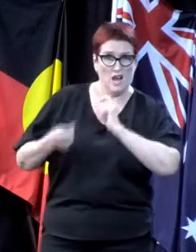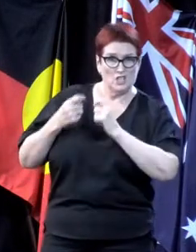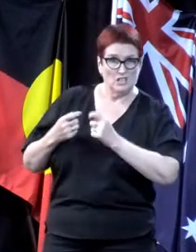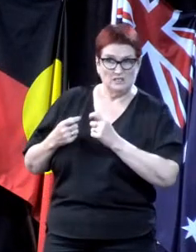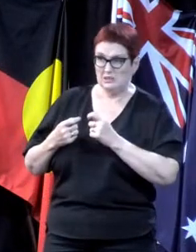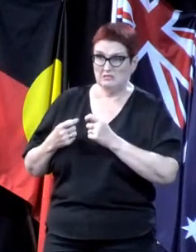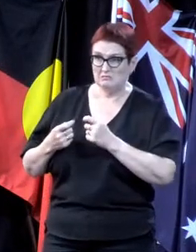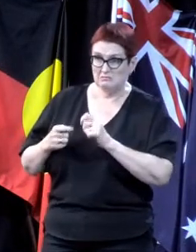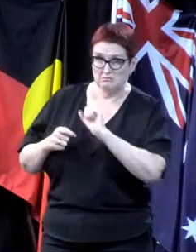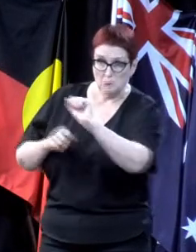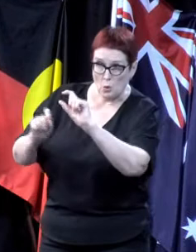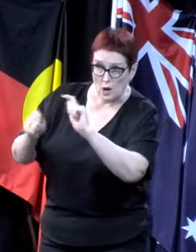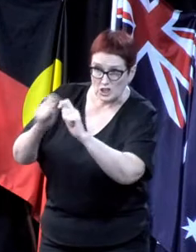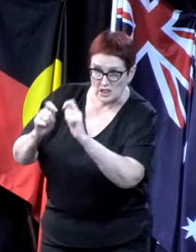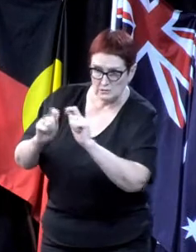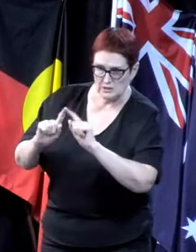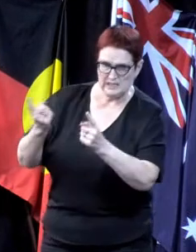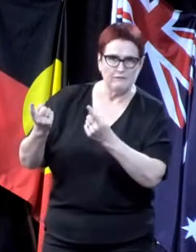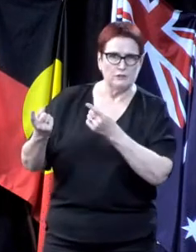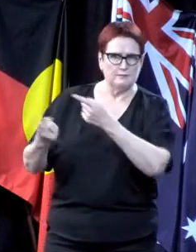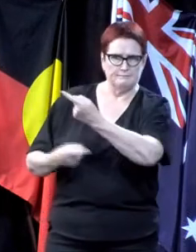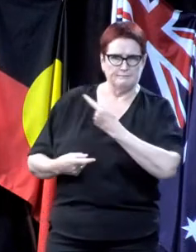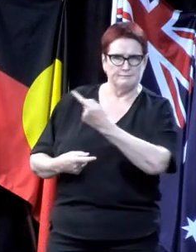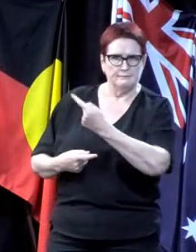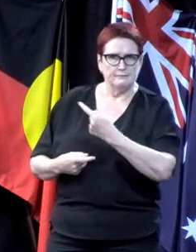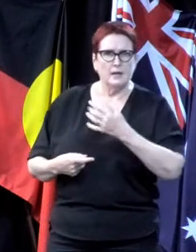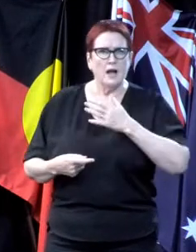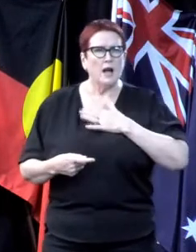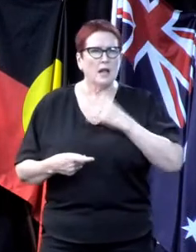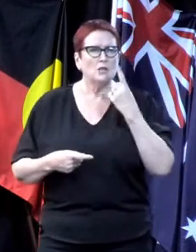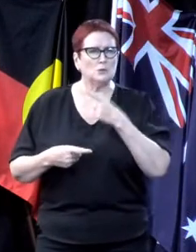So I would like to see some ambiguity around that removed so that consistency